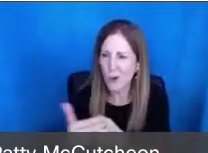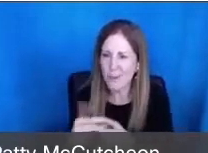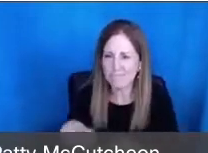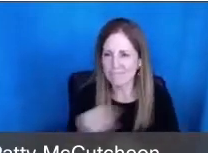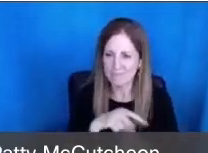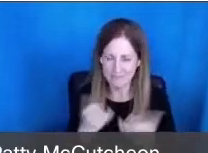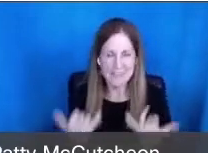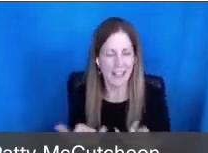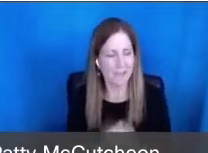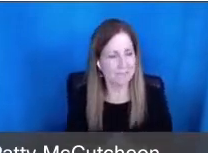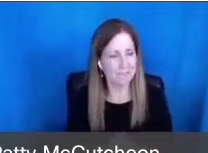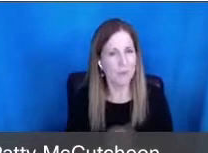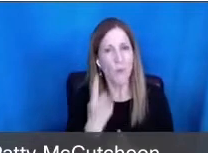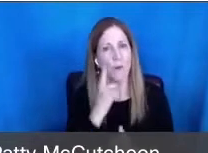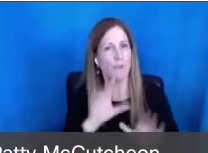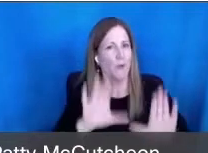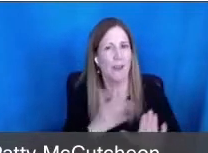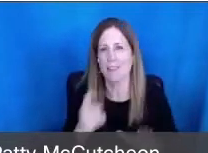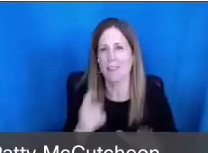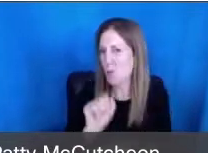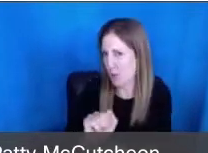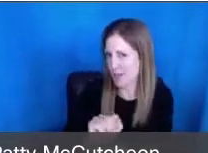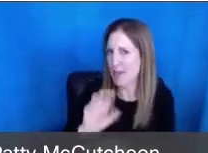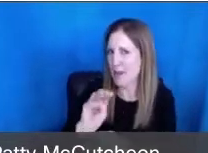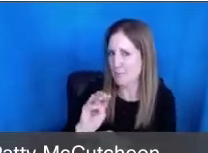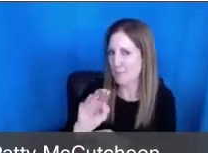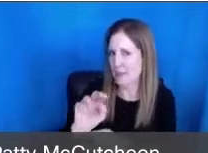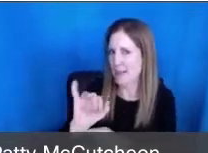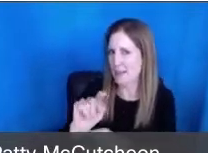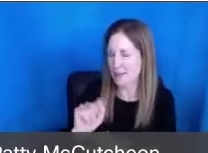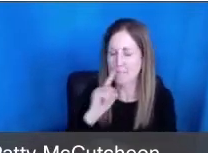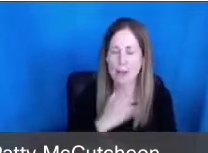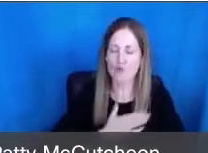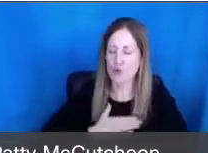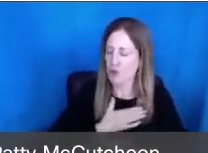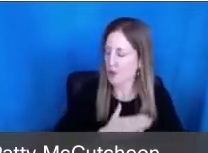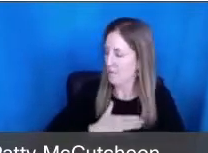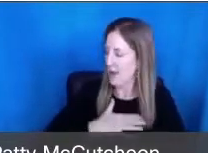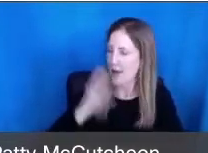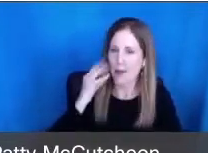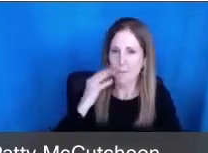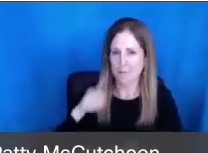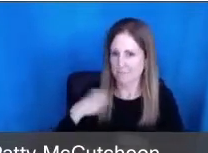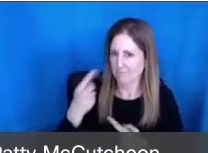You know, one of the great things about working at MNIT that I've always appreciated in my time at MNIT is, you get to connect with every agency,